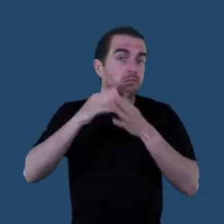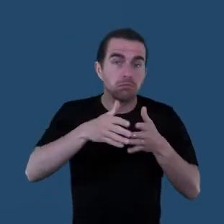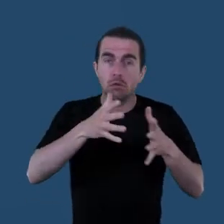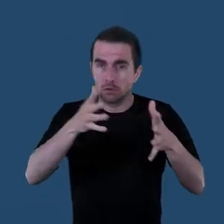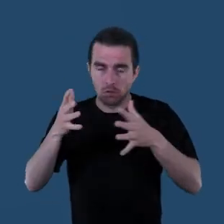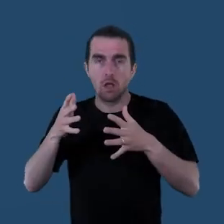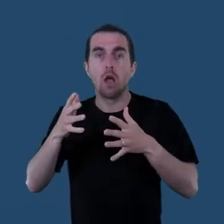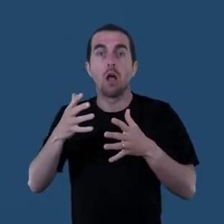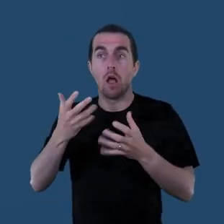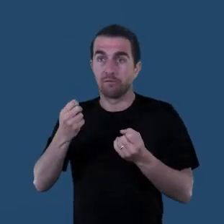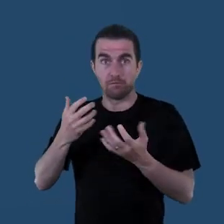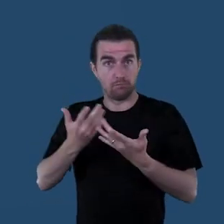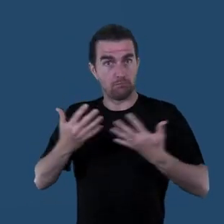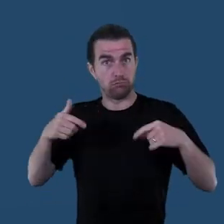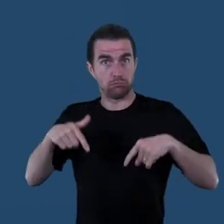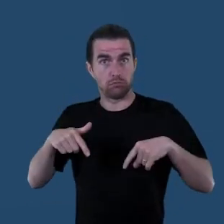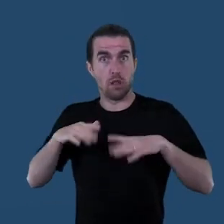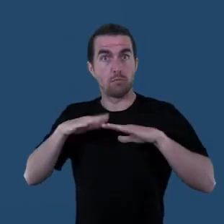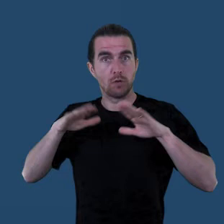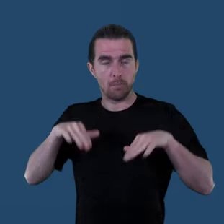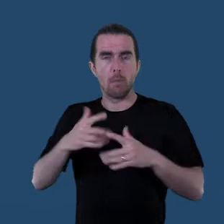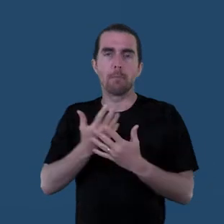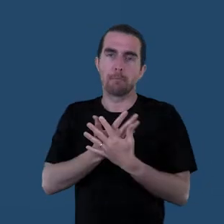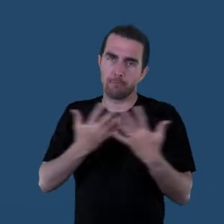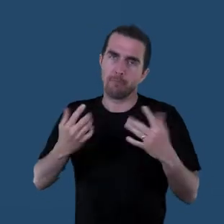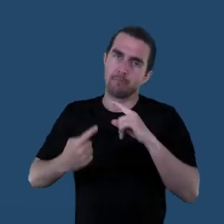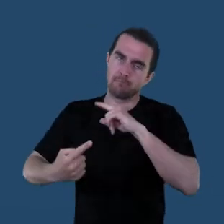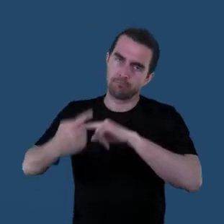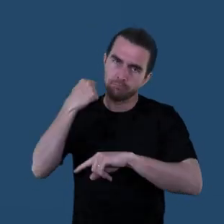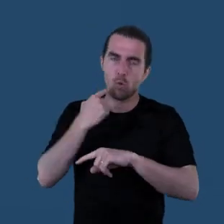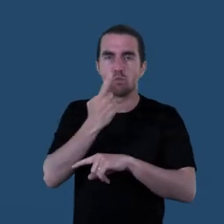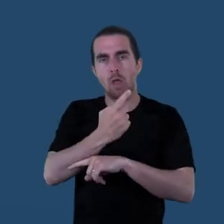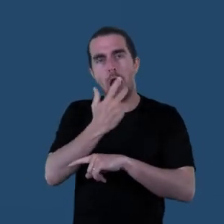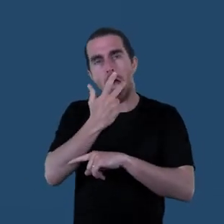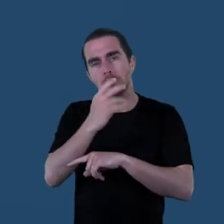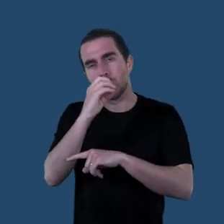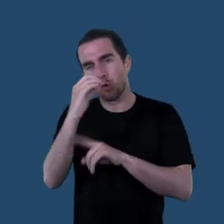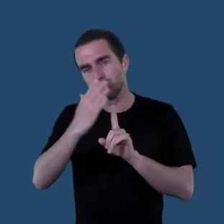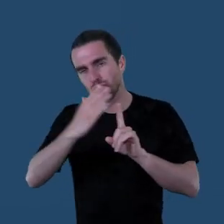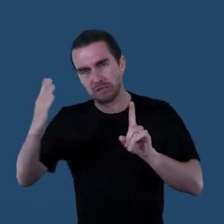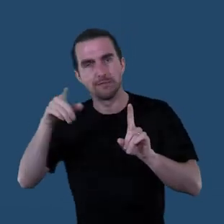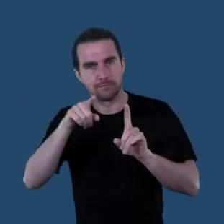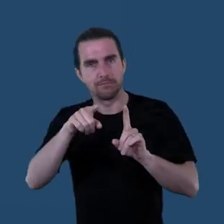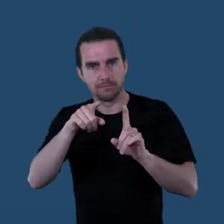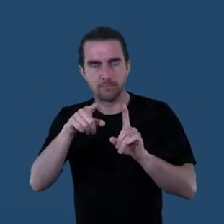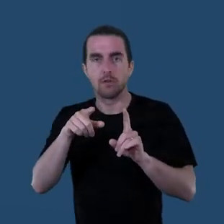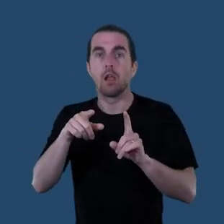that we have in the museum, most of which was built in the 19th century